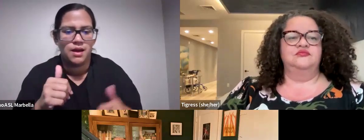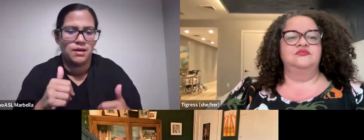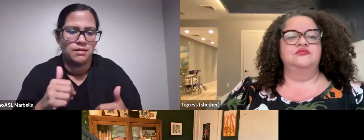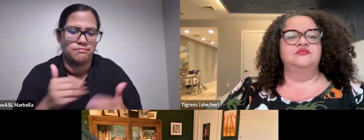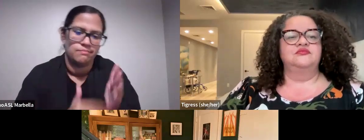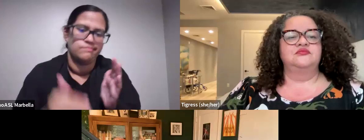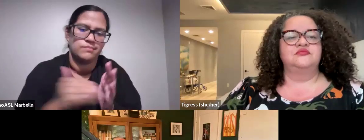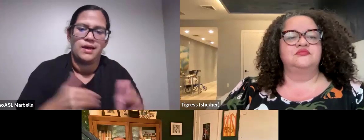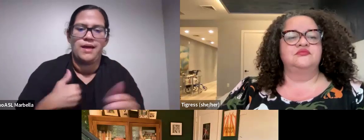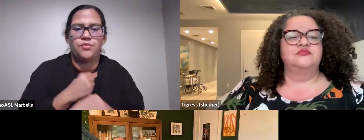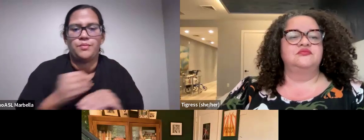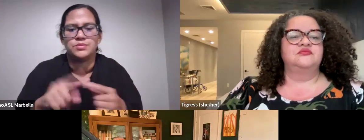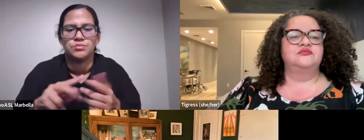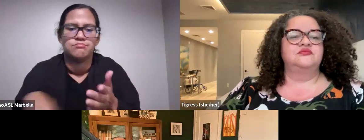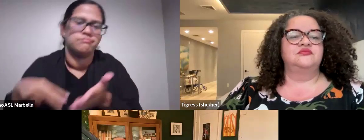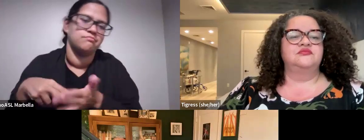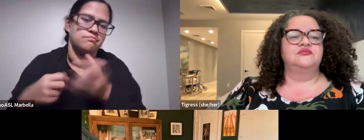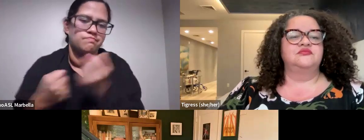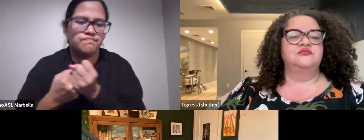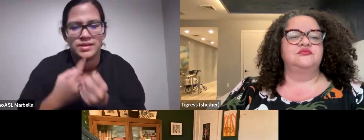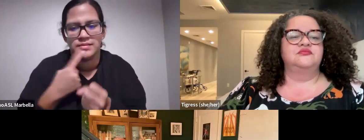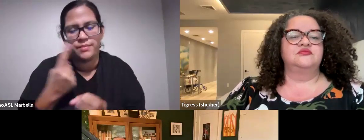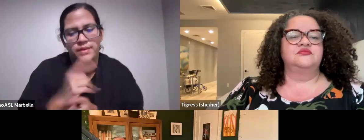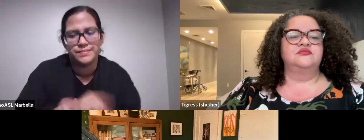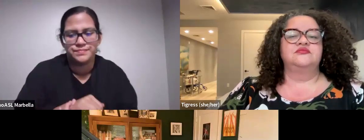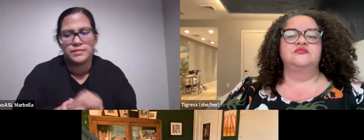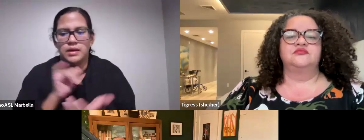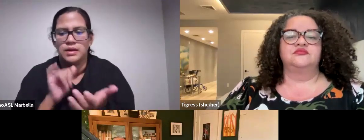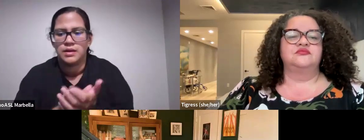and say anything that's rangey on my part,